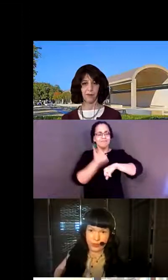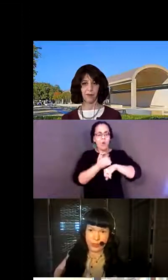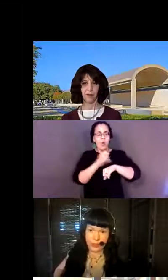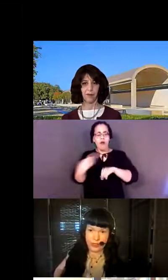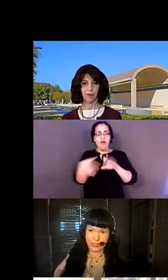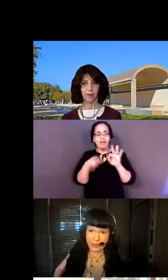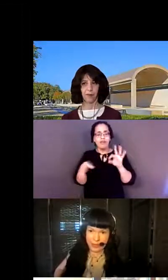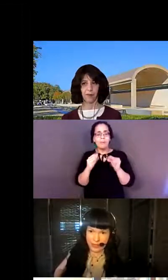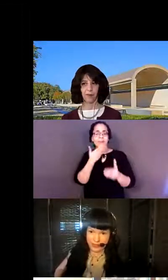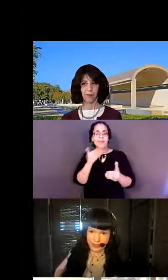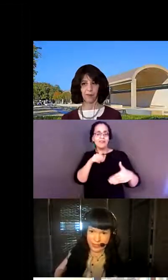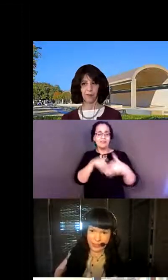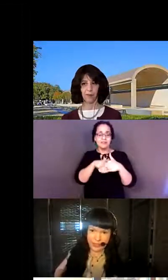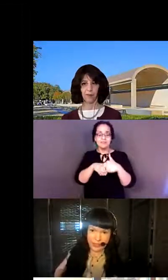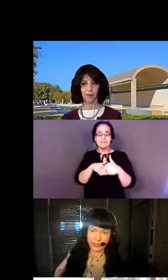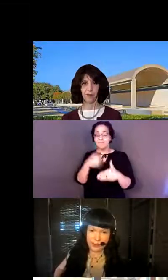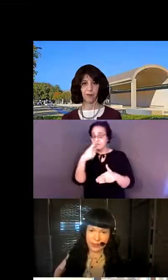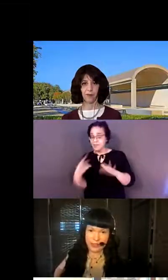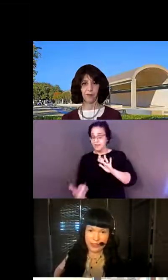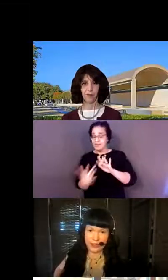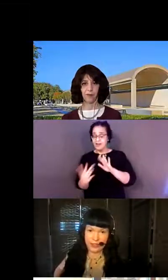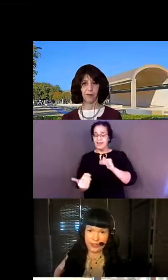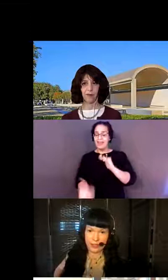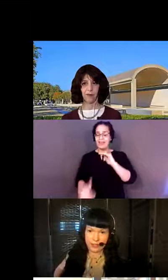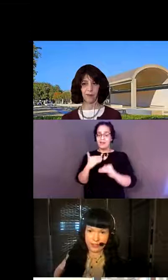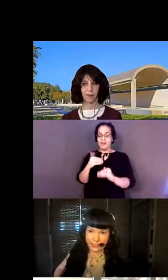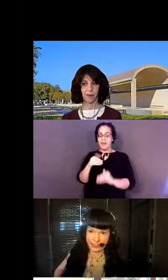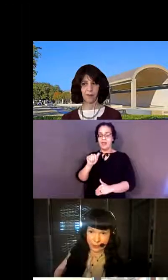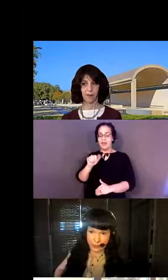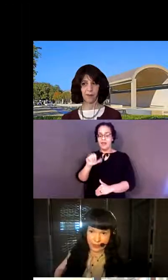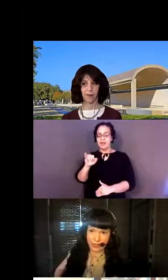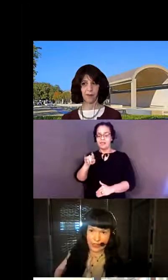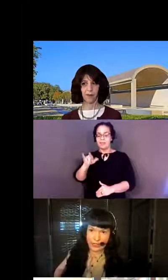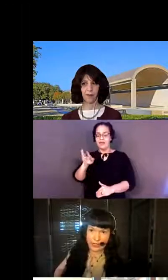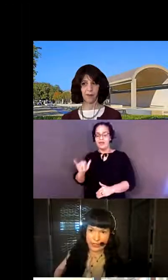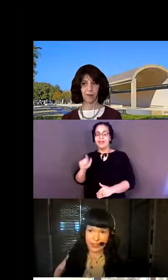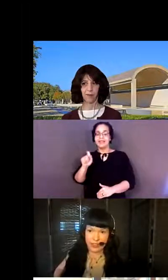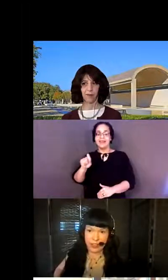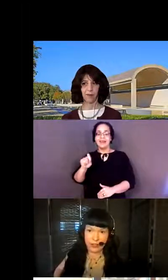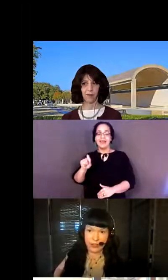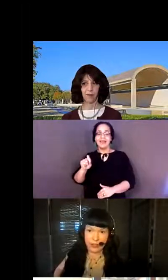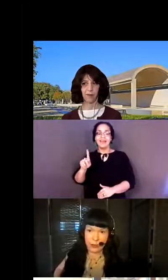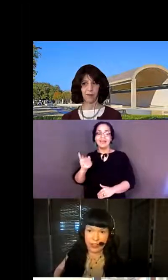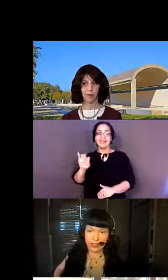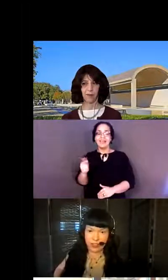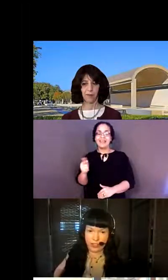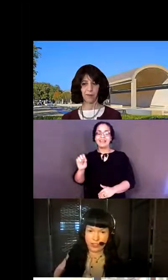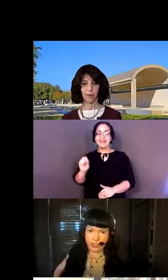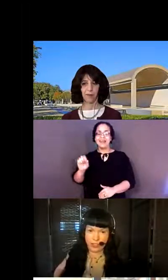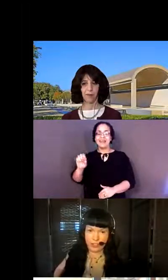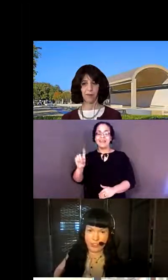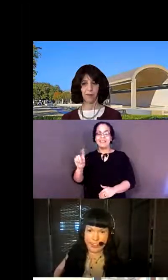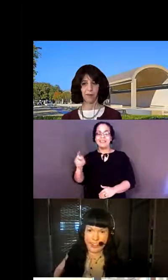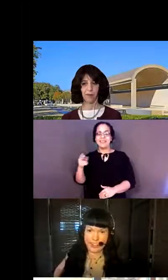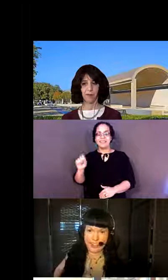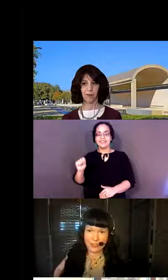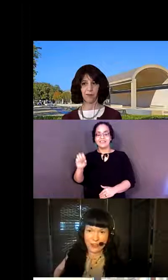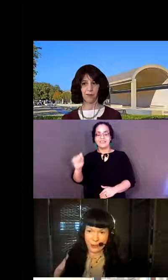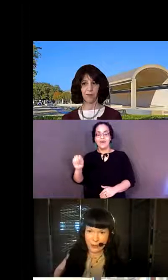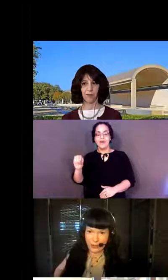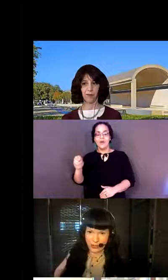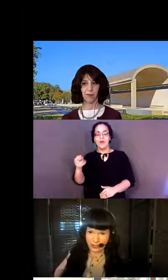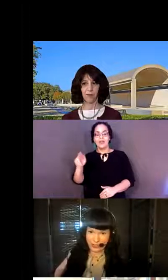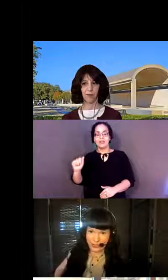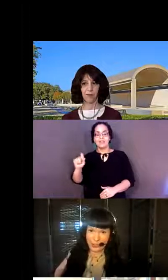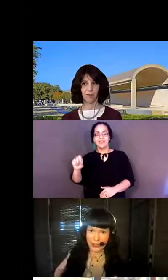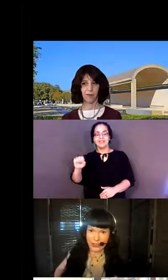please email us at accessibility dot